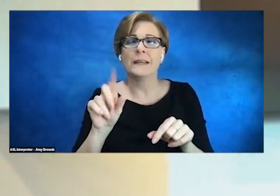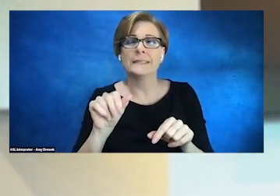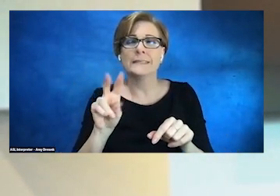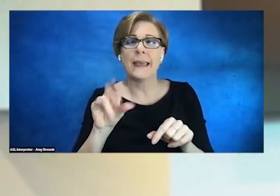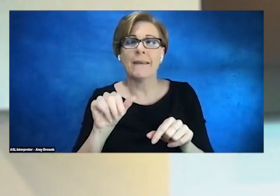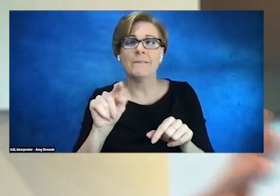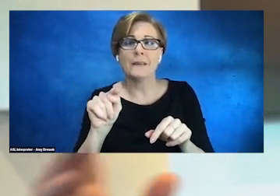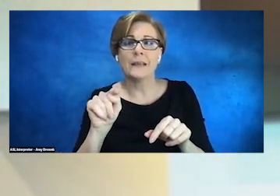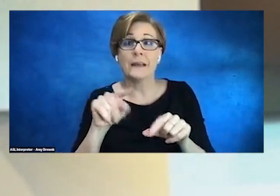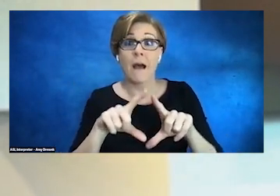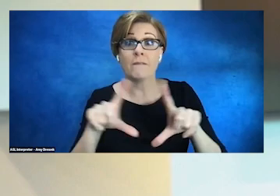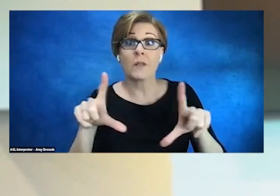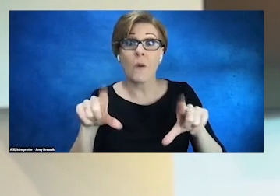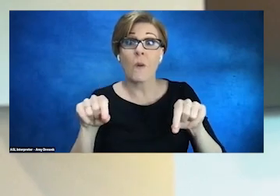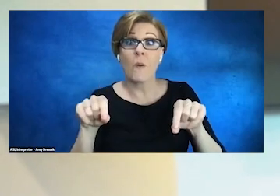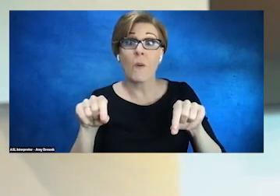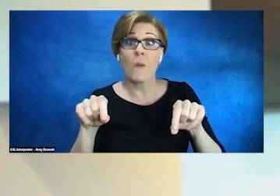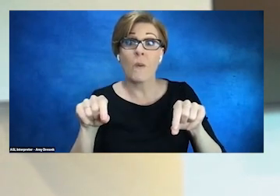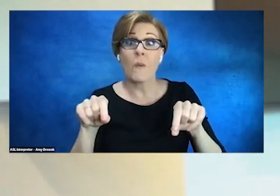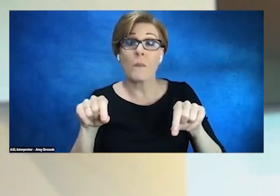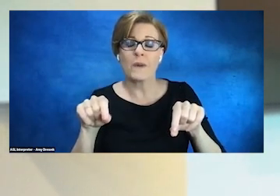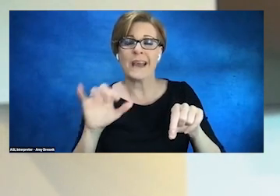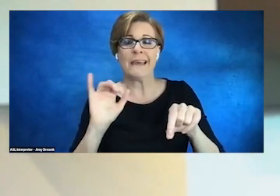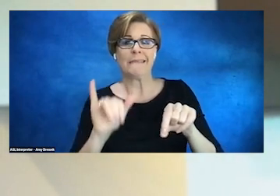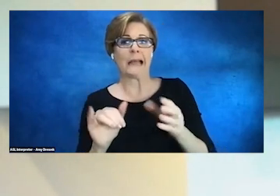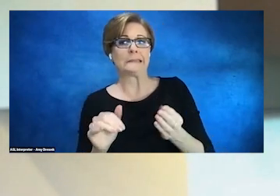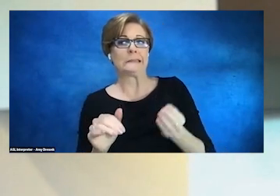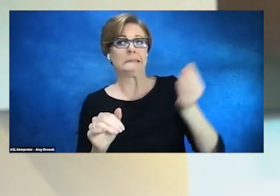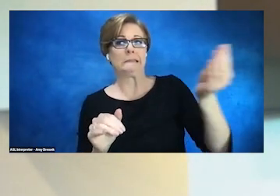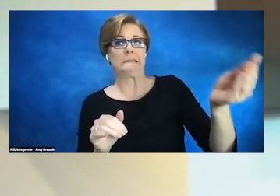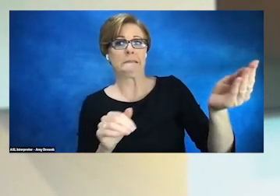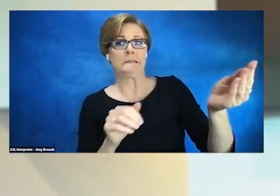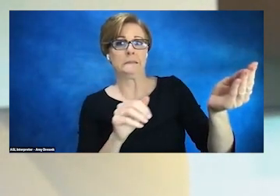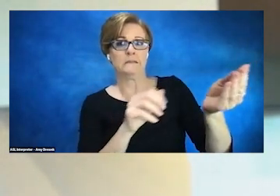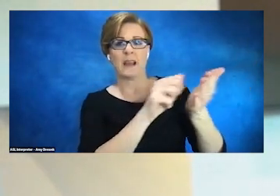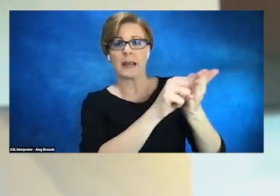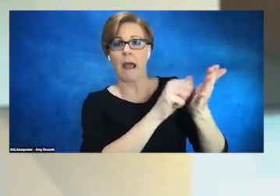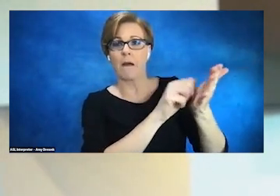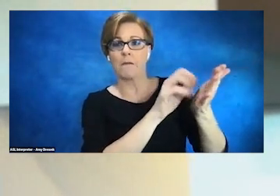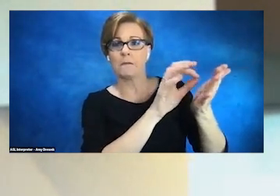envelope and that would then be returned to our Central Count facility to be counted if it's a